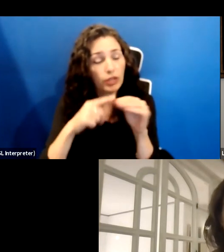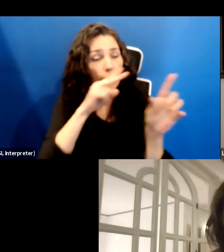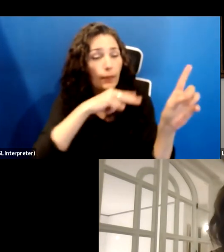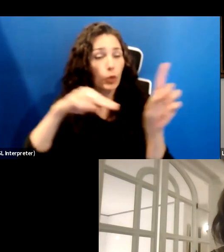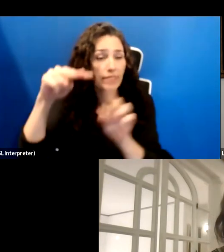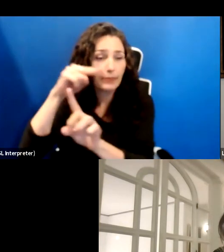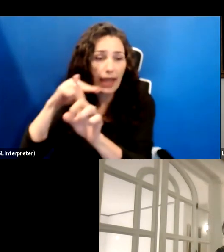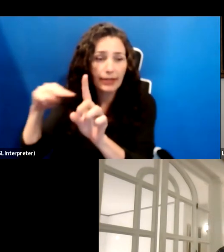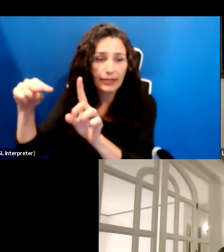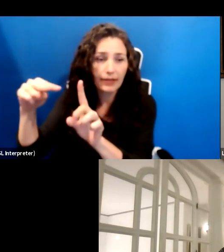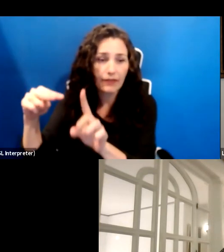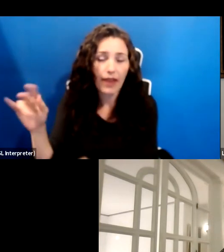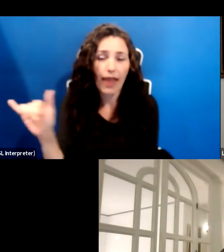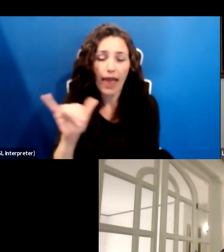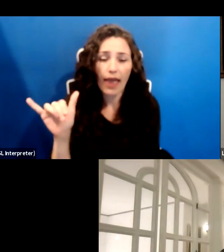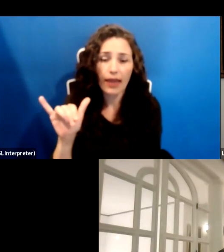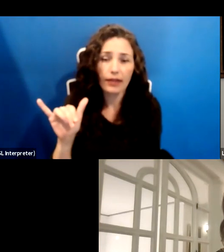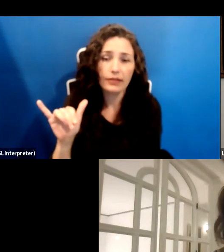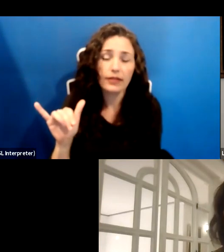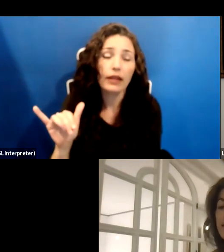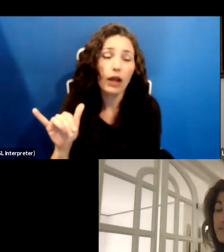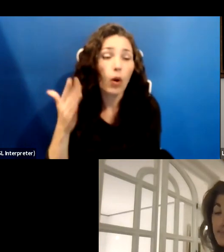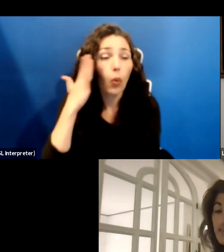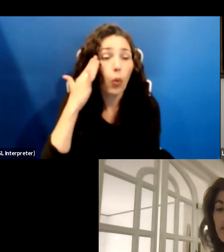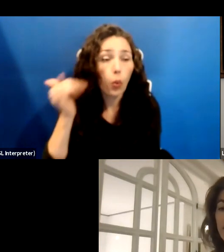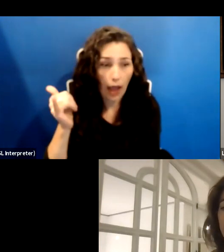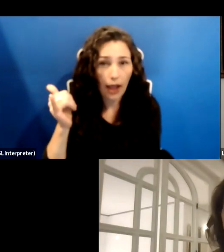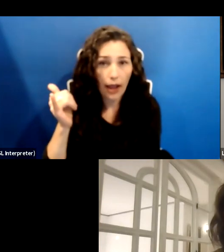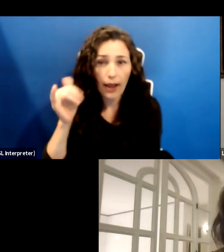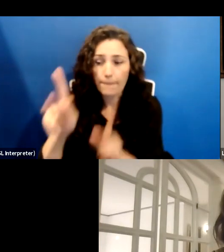and about why people made the decisions that they did.